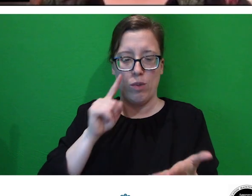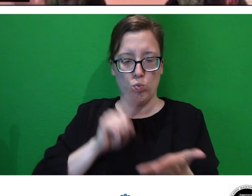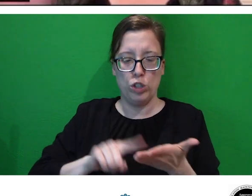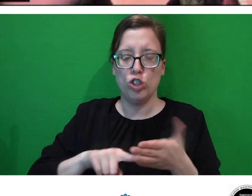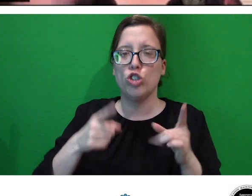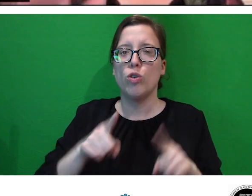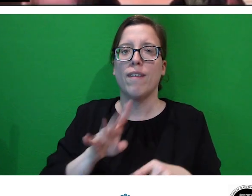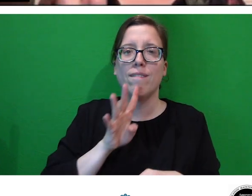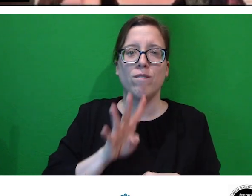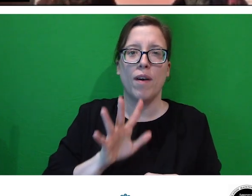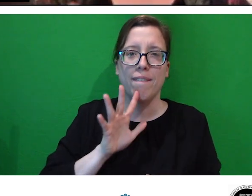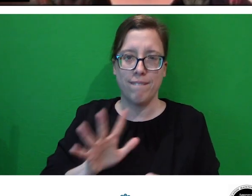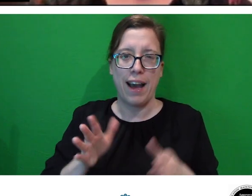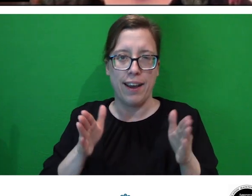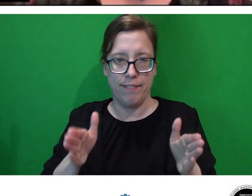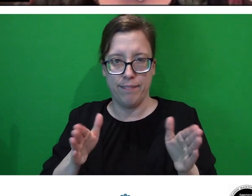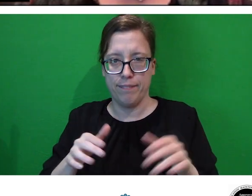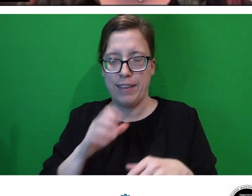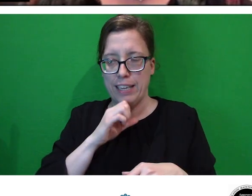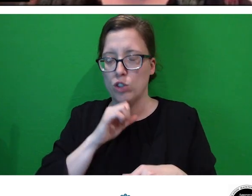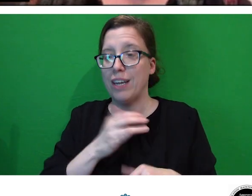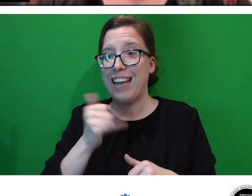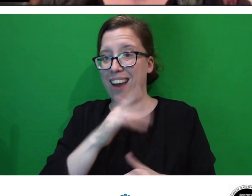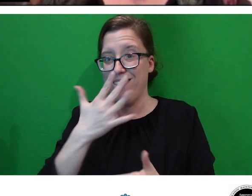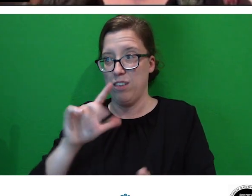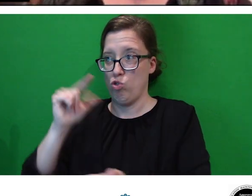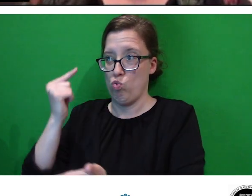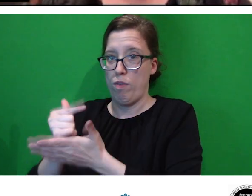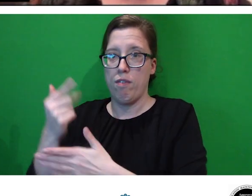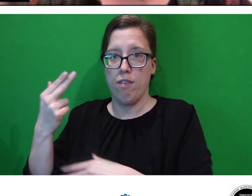lightning. It was just incredible what he learned with gestures. And he was in that